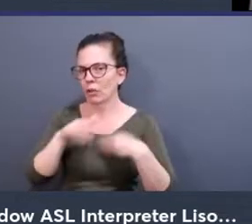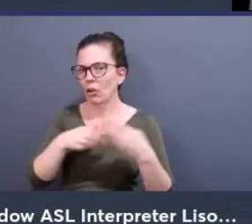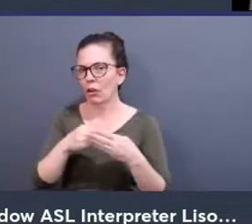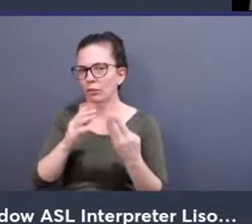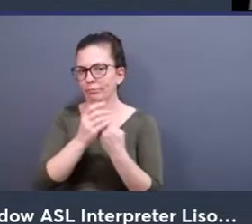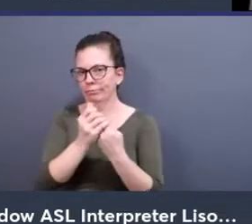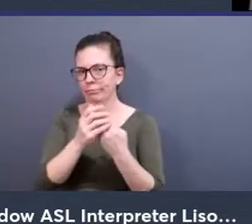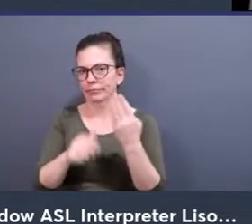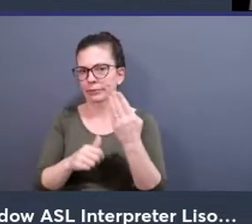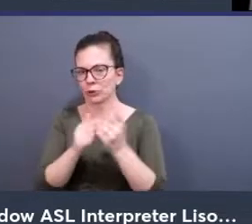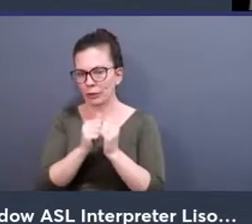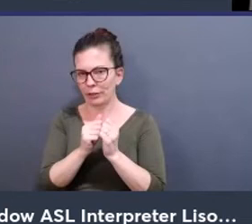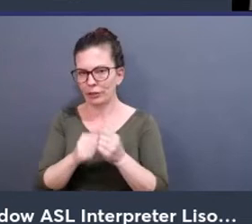So let's take a look at that.